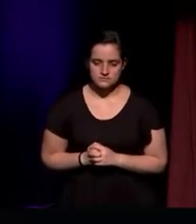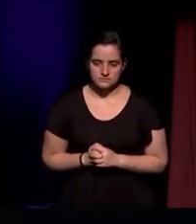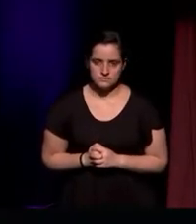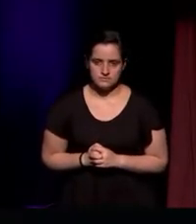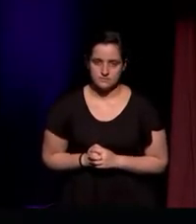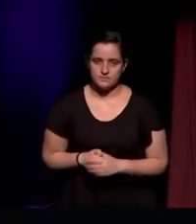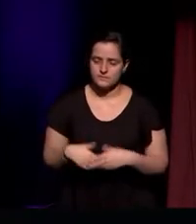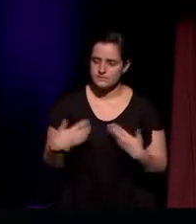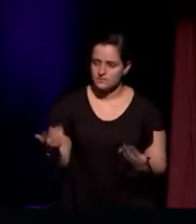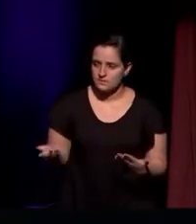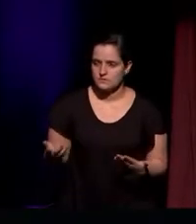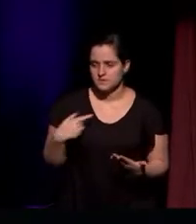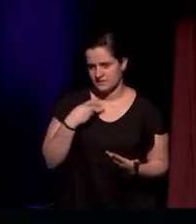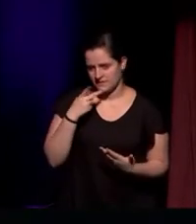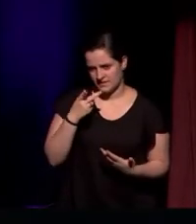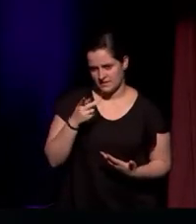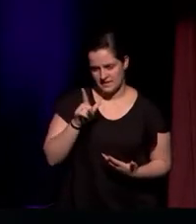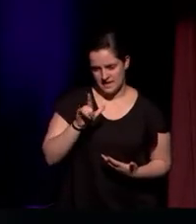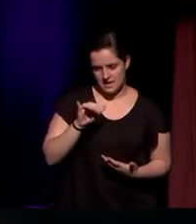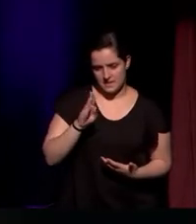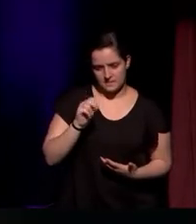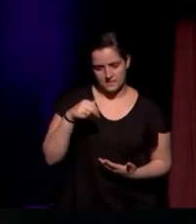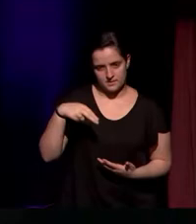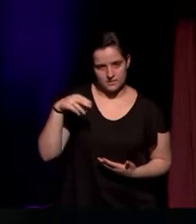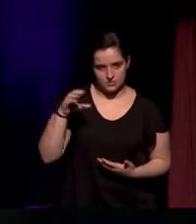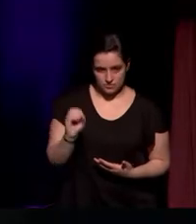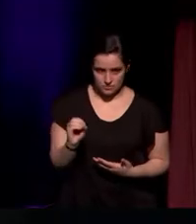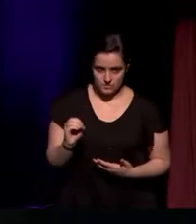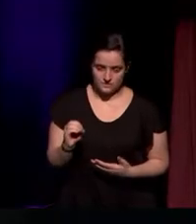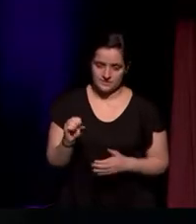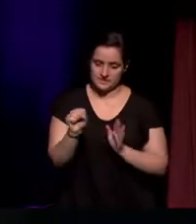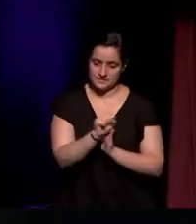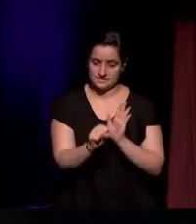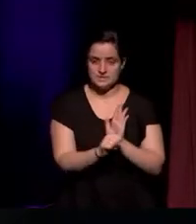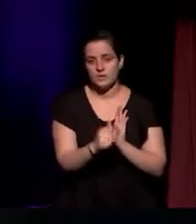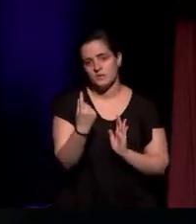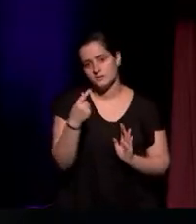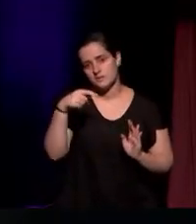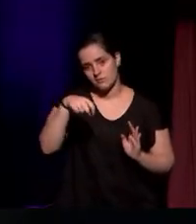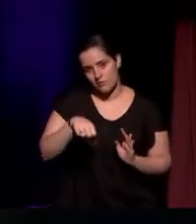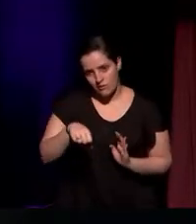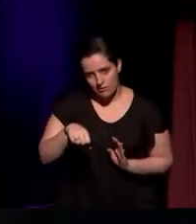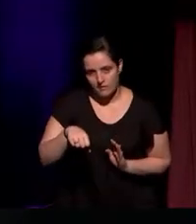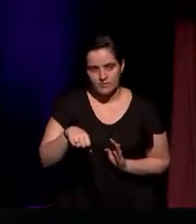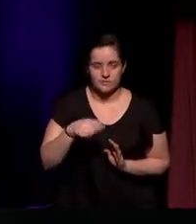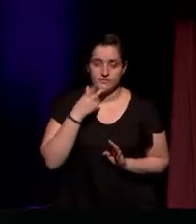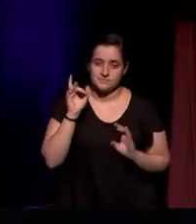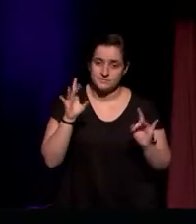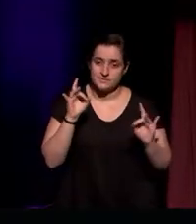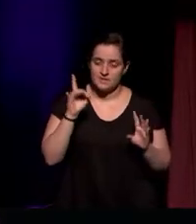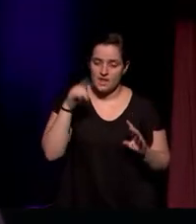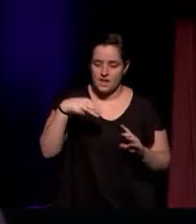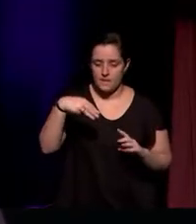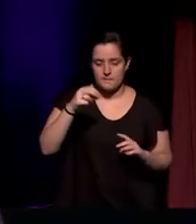When we spoke in Lebanon, still in the nineteenth century, we are specifically talking about Mount Lebanon,